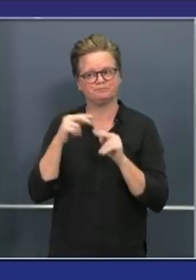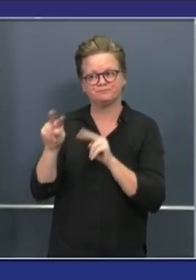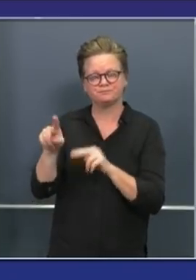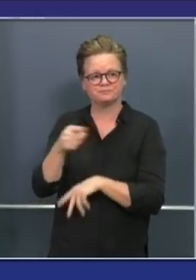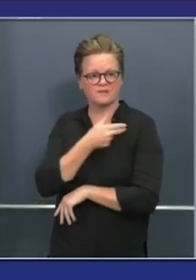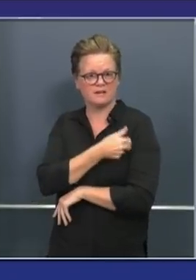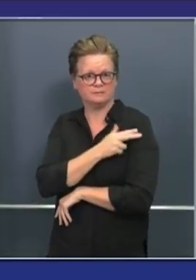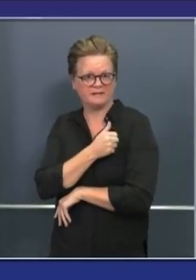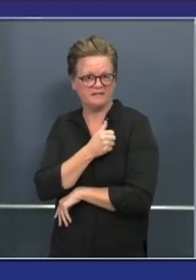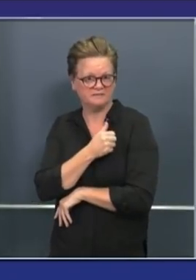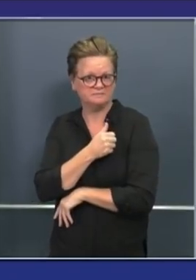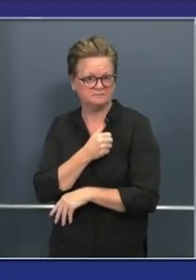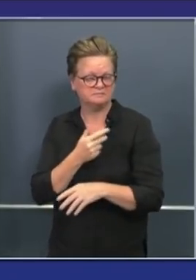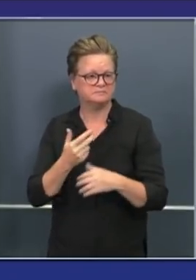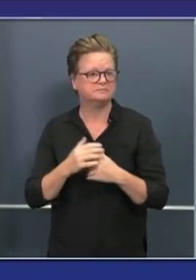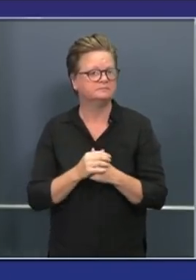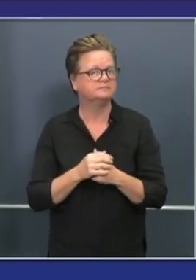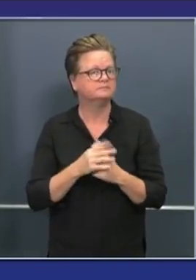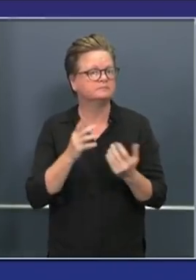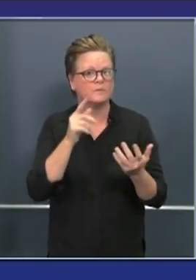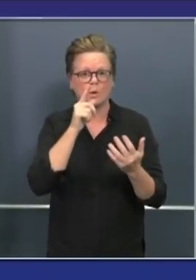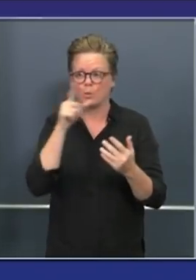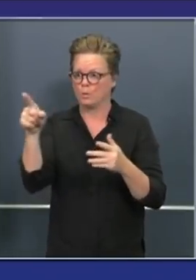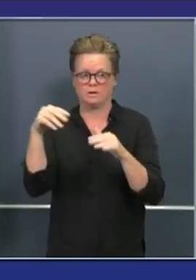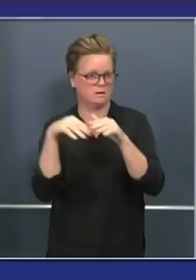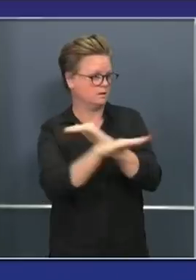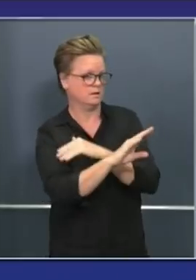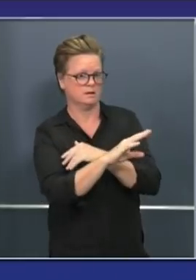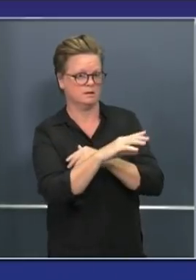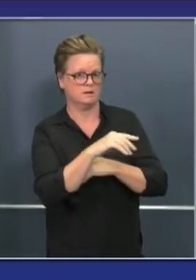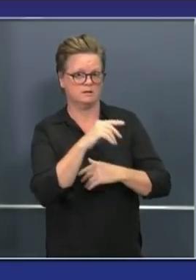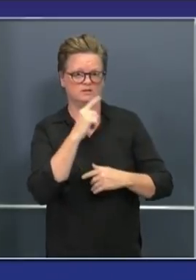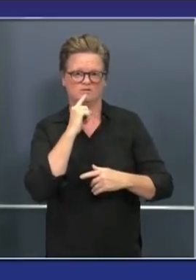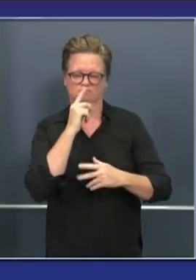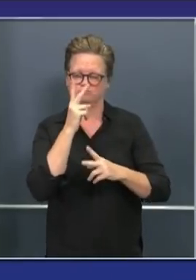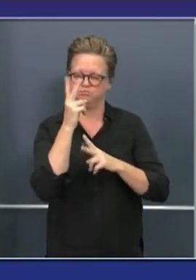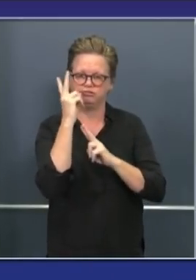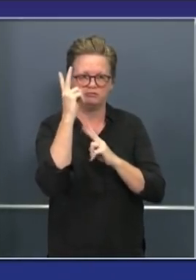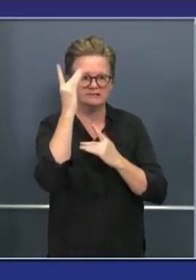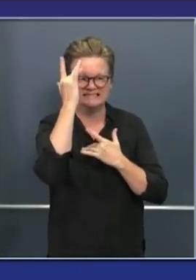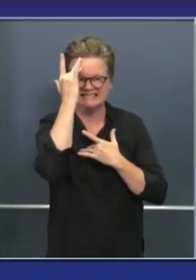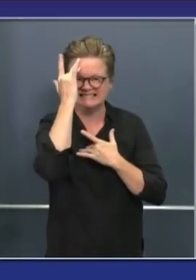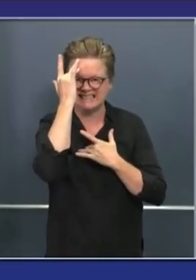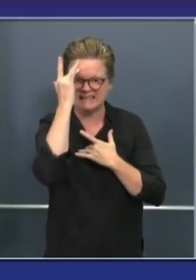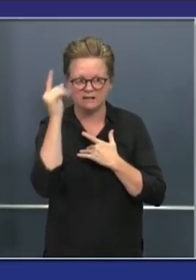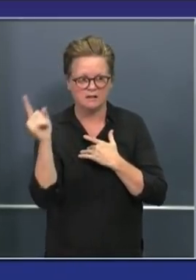ICU RATES, THE BLUE LINE YOU SEE BELOW THE HOSPITALIZATION, REMAIN STABLE.